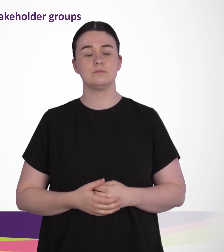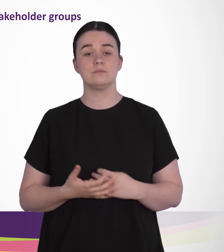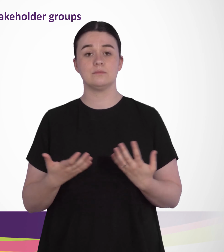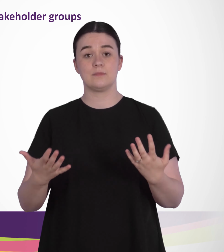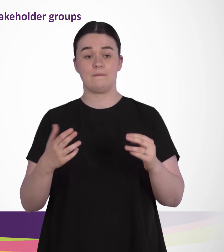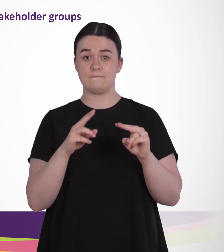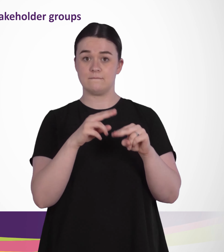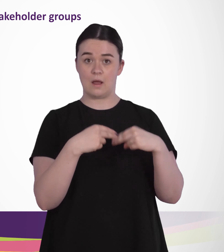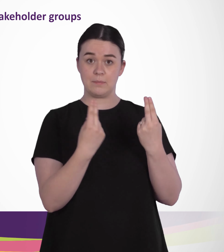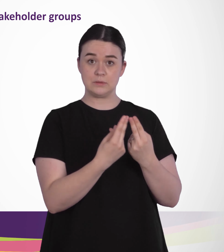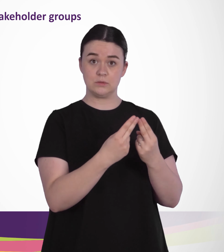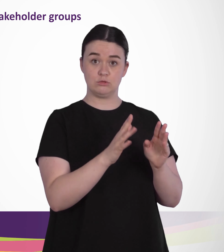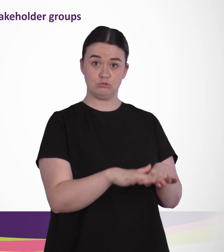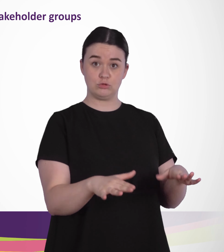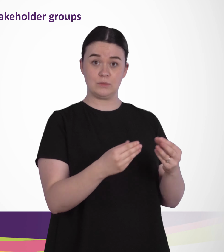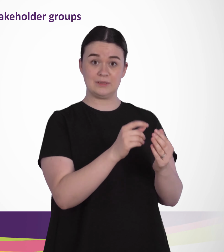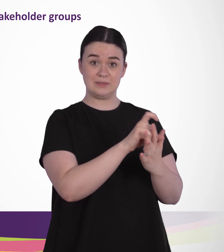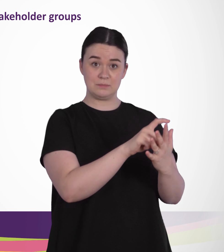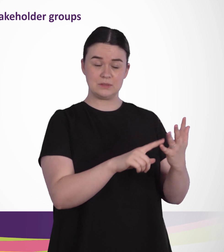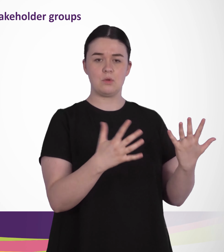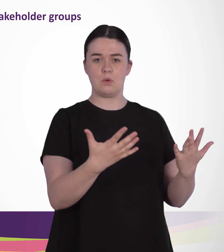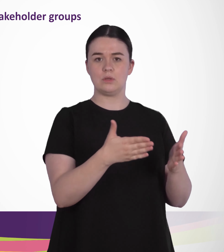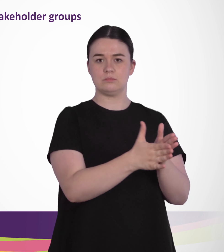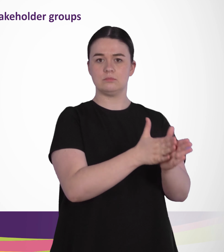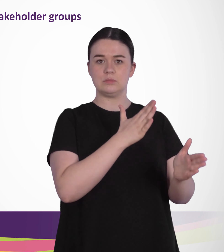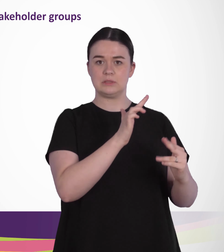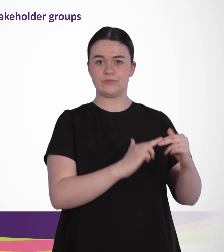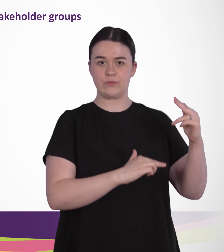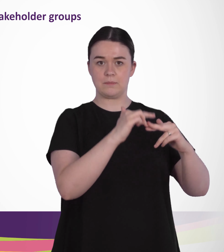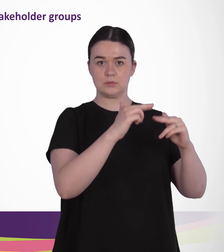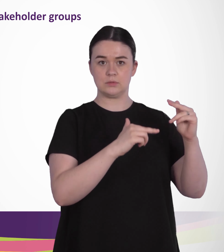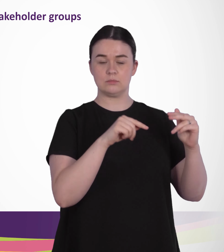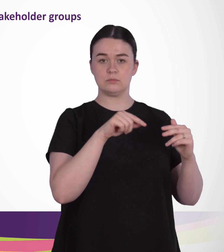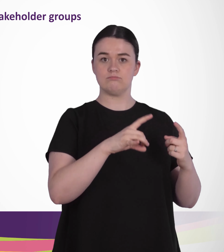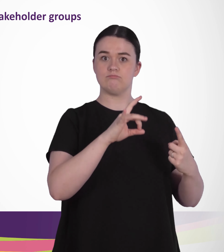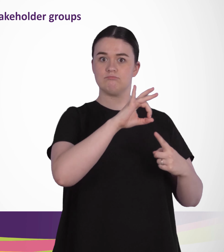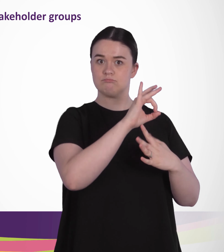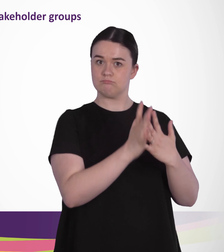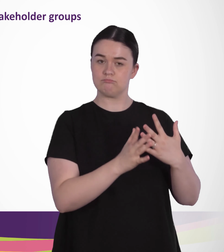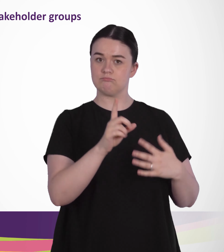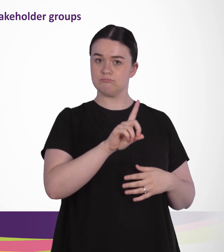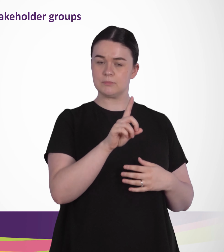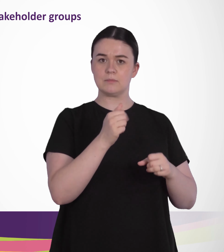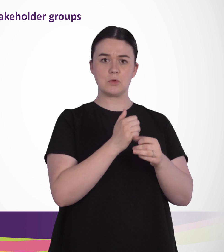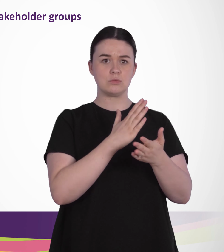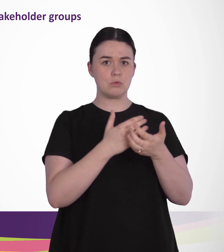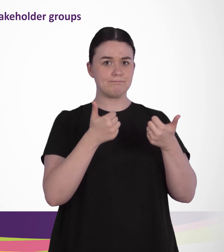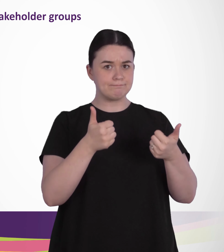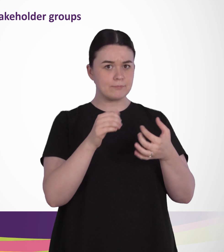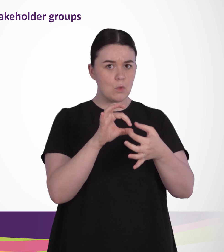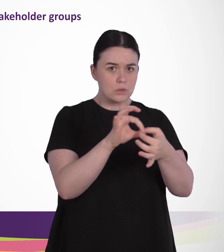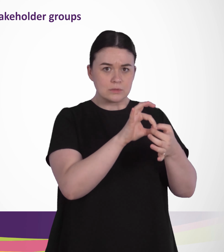Families of children with disabilities and / or developmental delays prioritised a coordinated